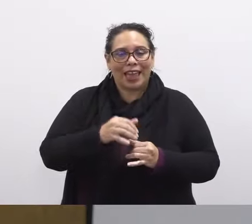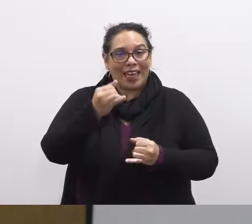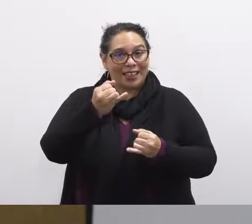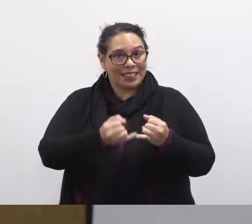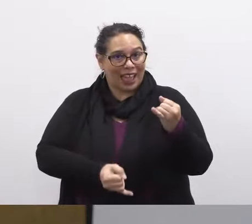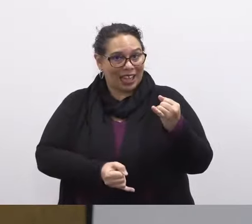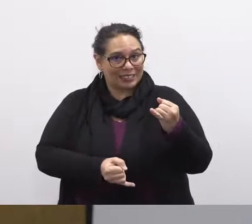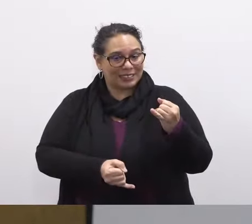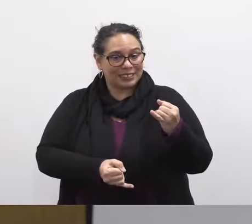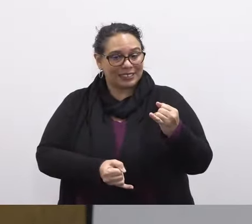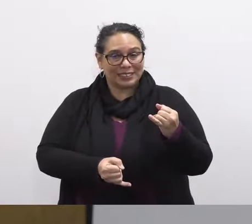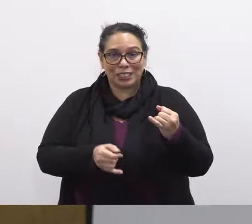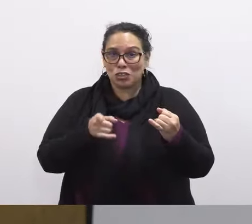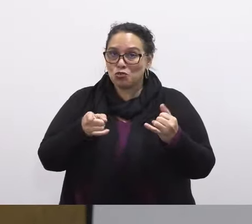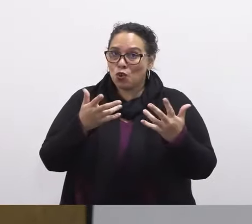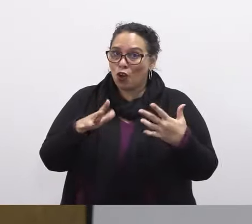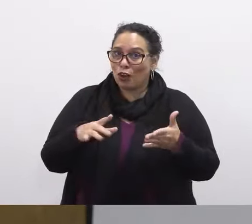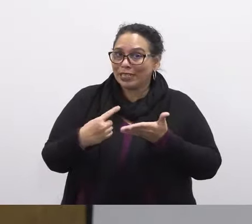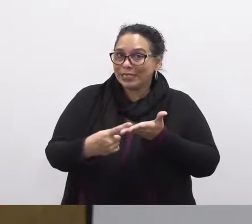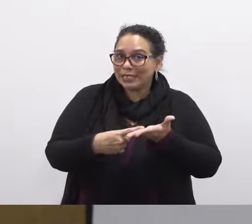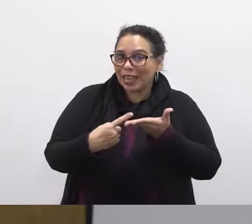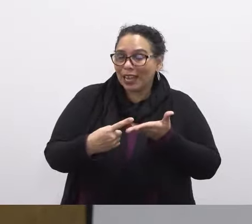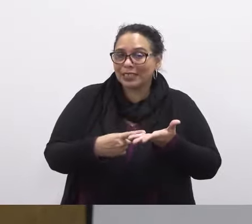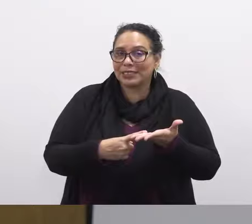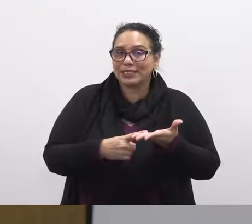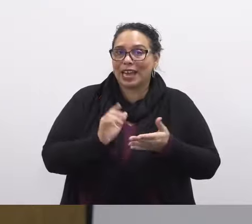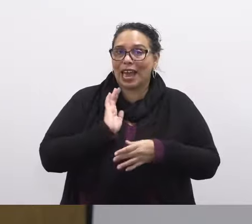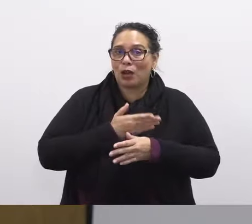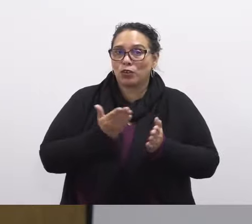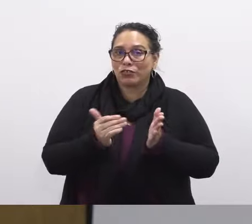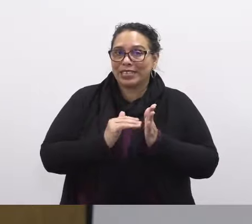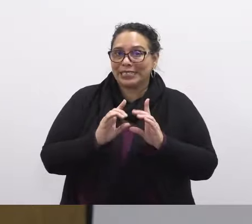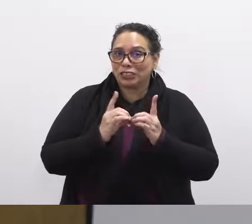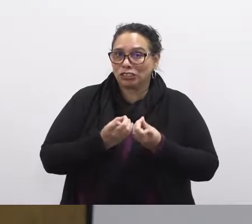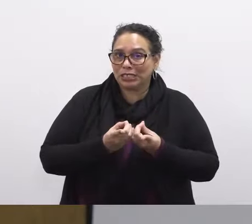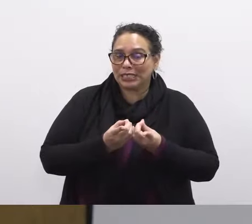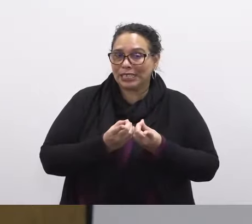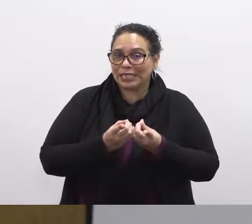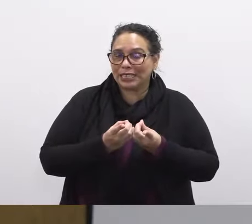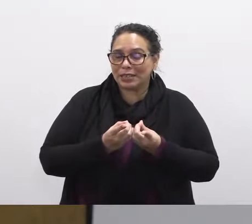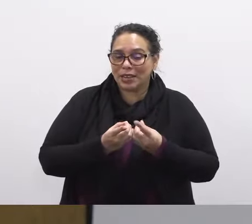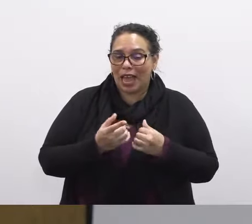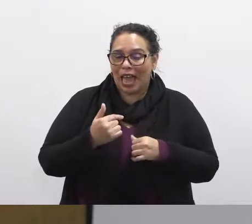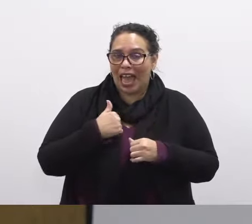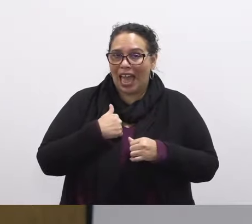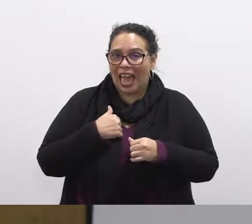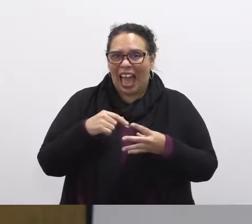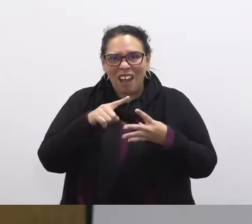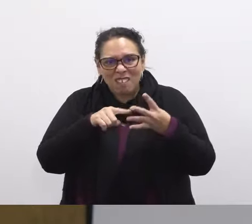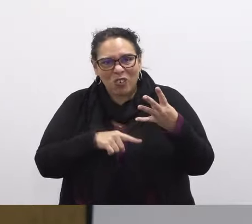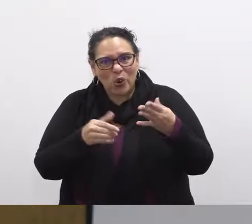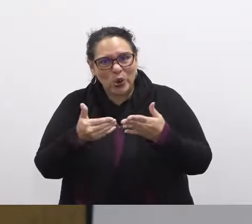you've already discussed it in regards to our redistricting. And so I have four new schools in my district,